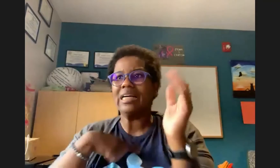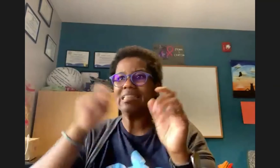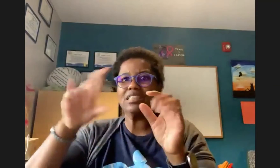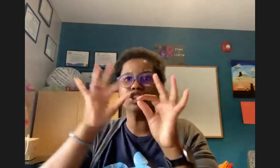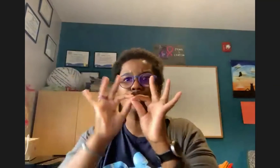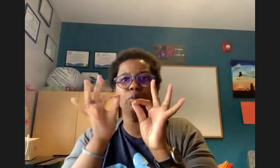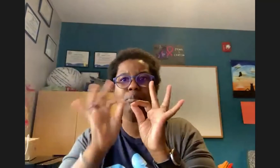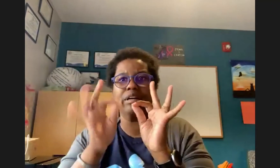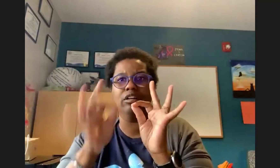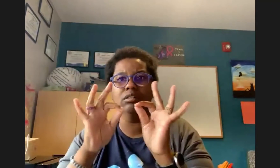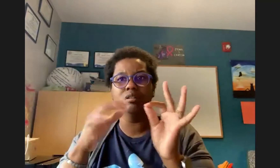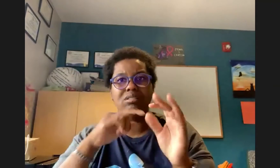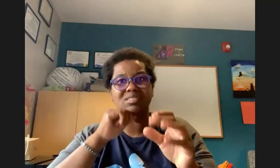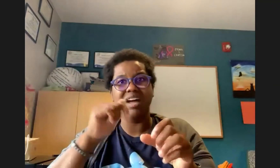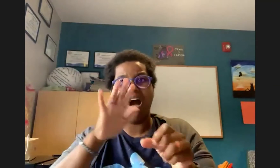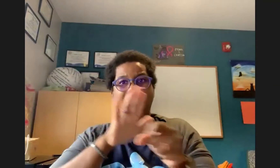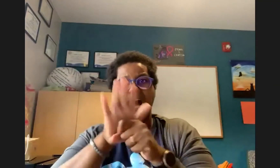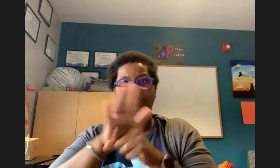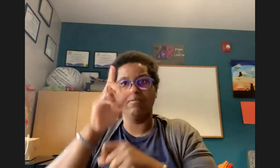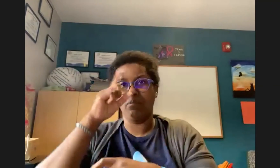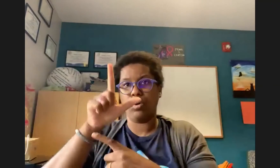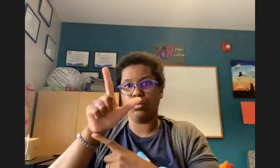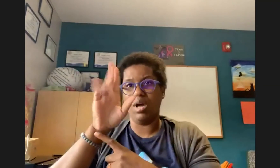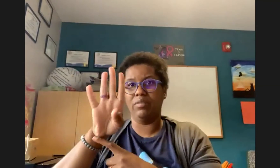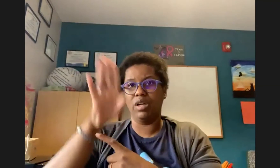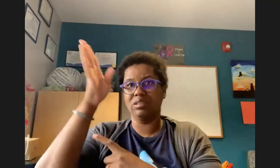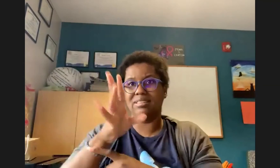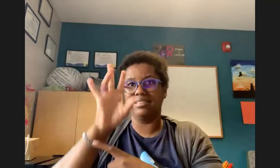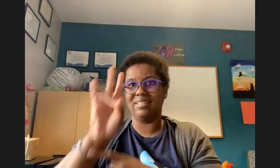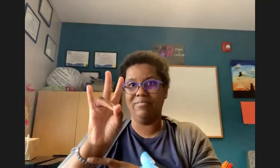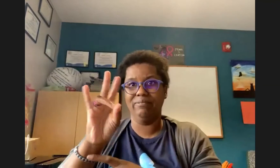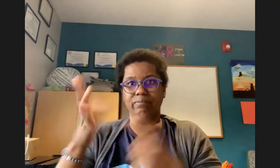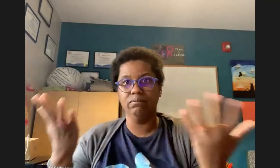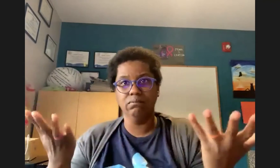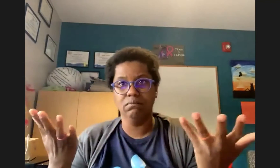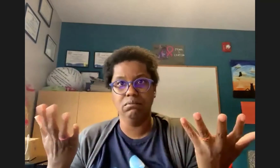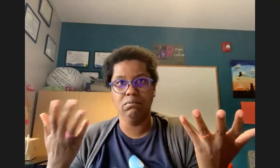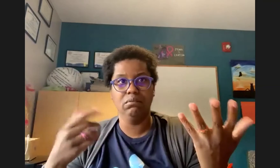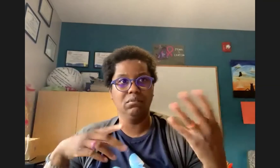and experiencing discrimination when they try to access medical care They can't get interpreting services.